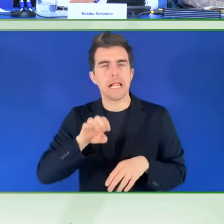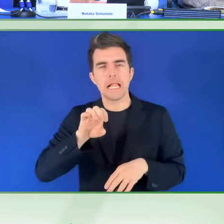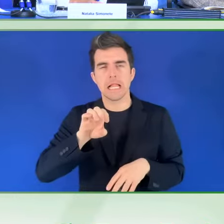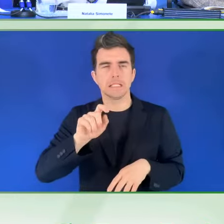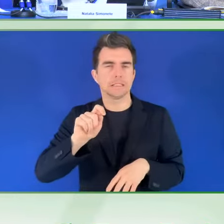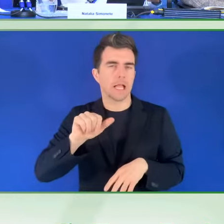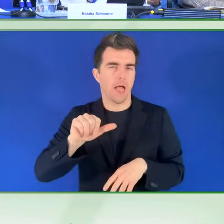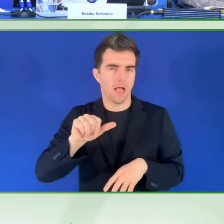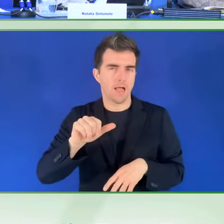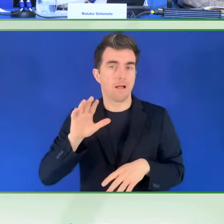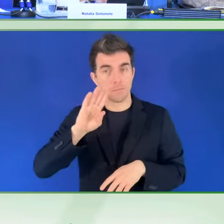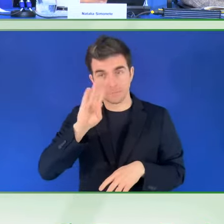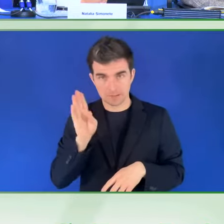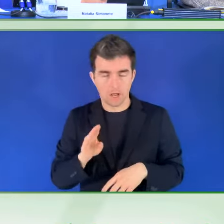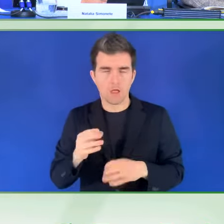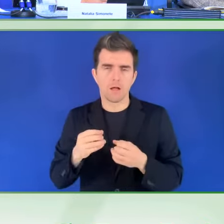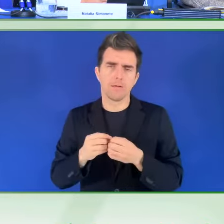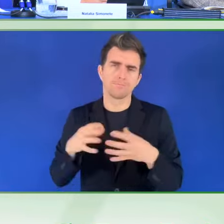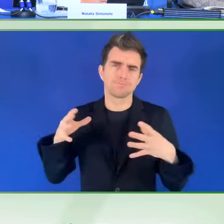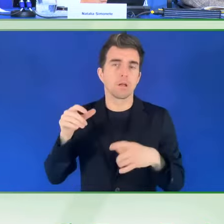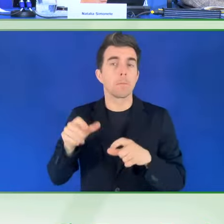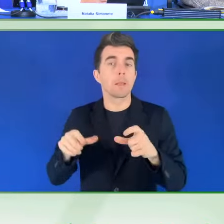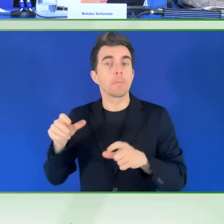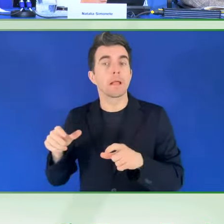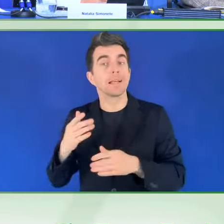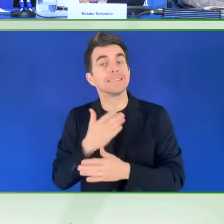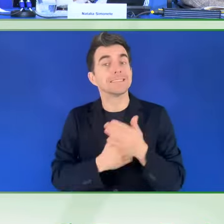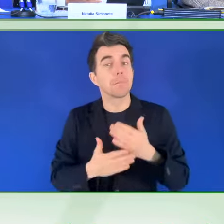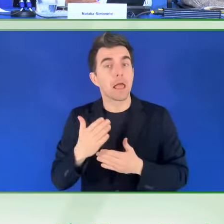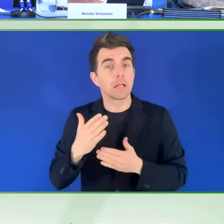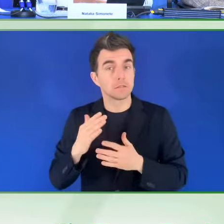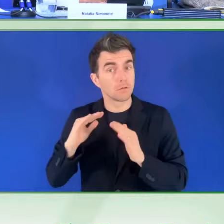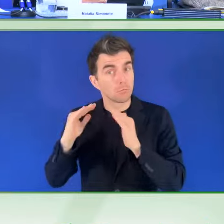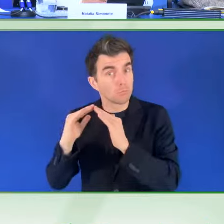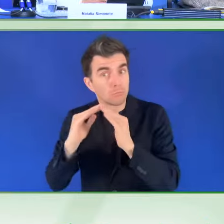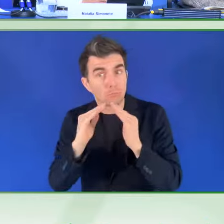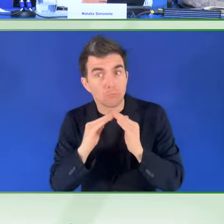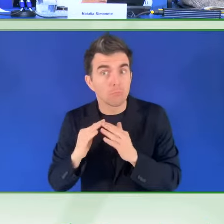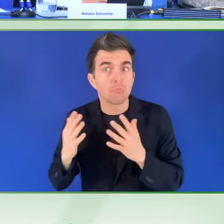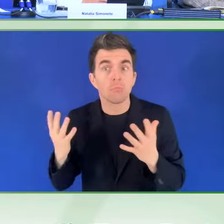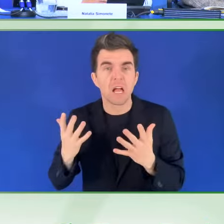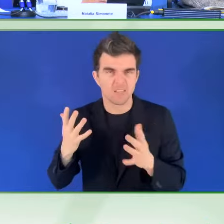The aim of art layers in acquiring freedom, and social development.